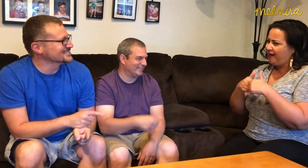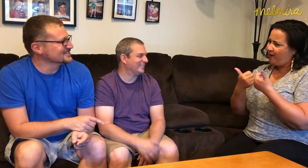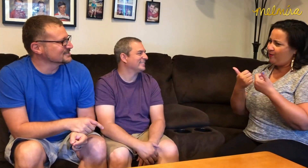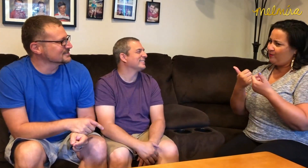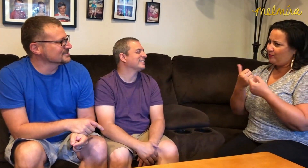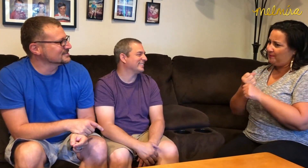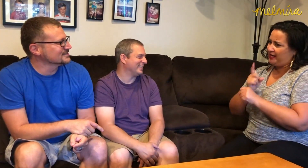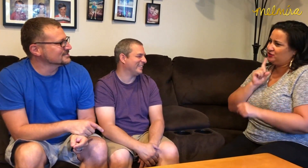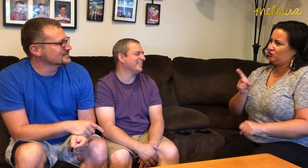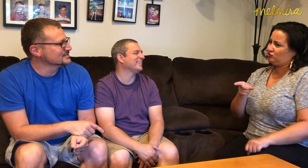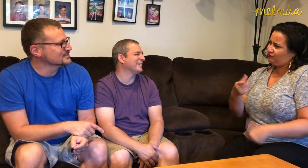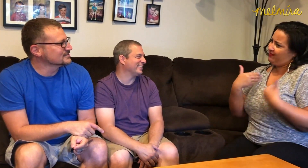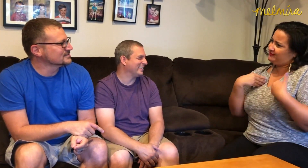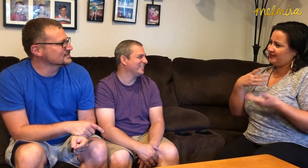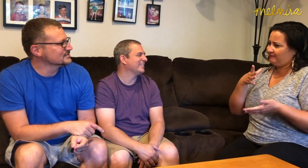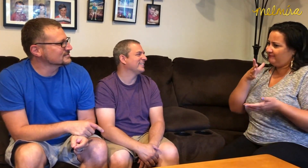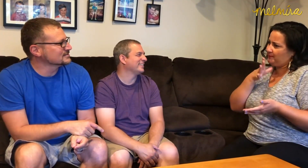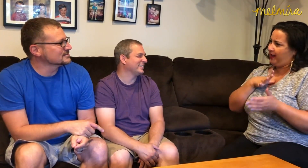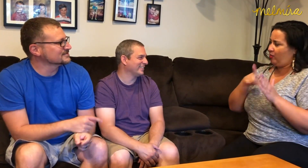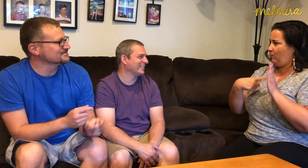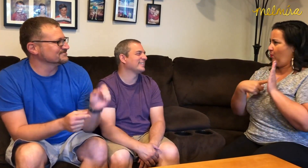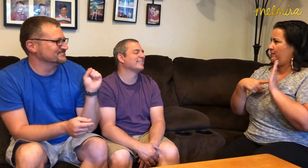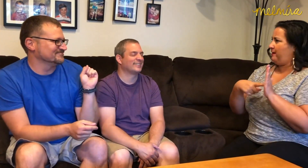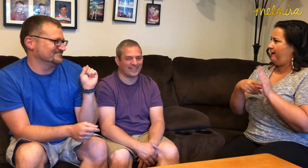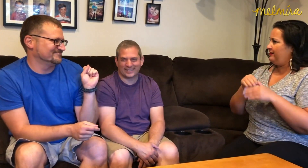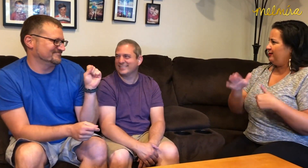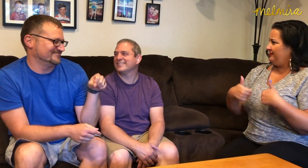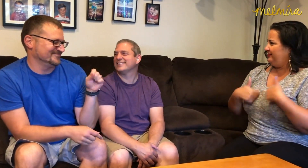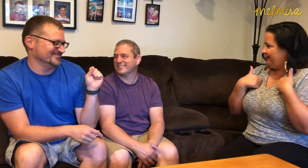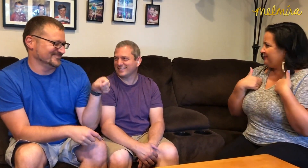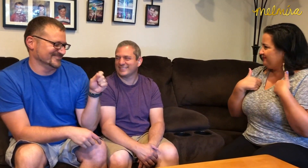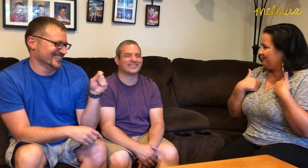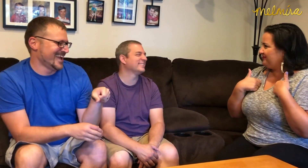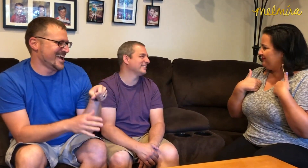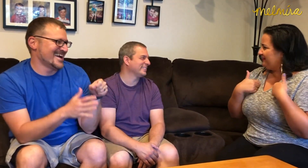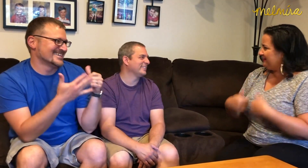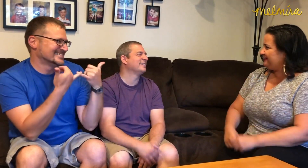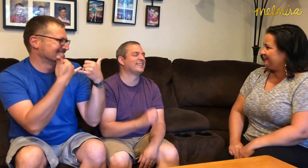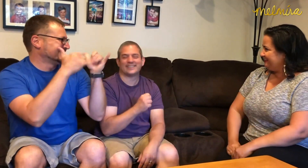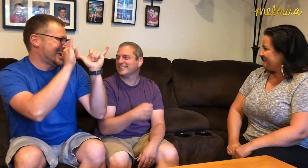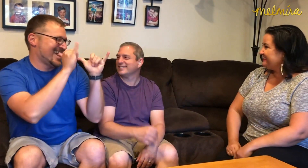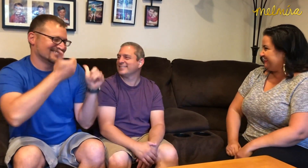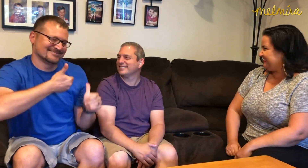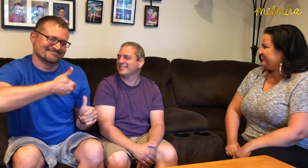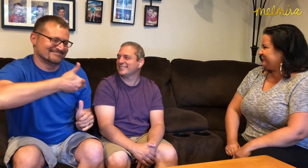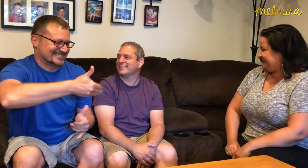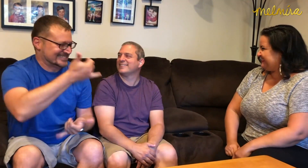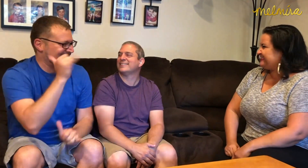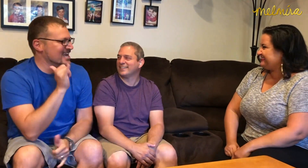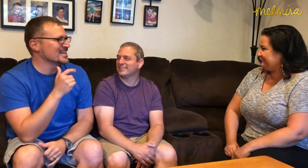how do you make sure she gets a female role model in her life? Yeah it happened to us from time to time,